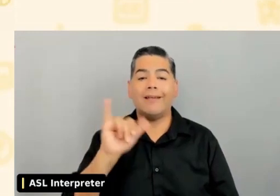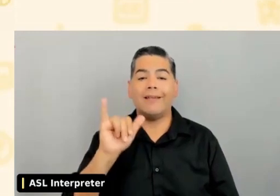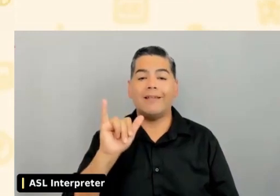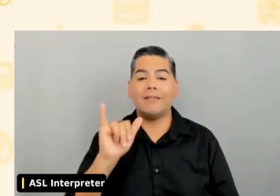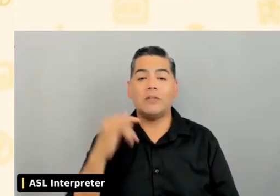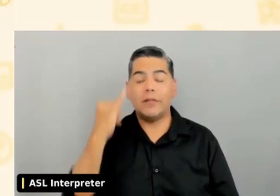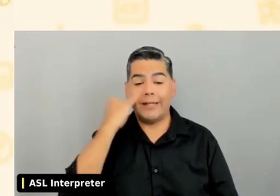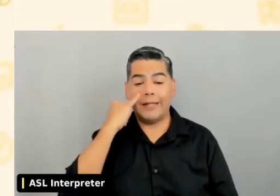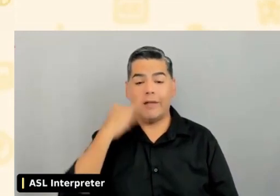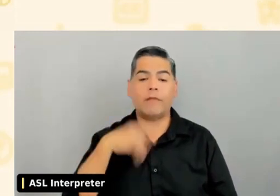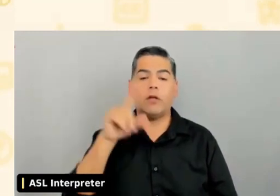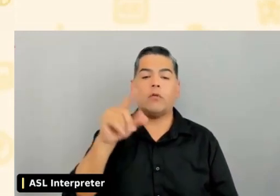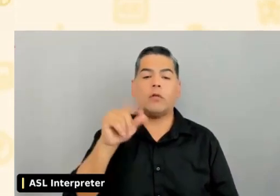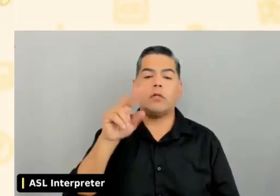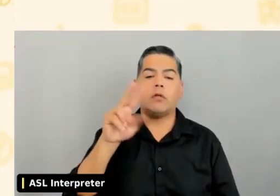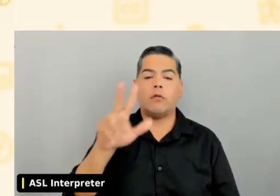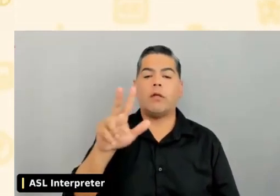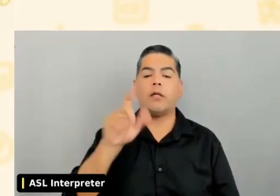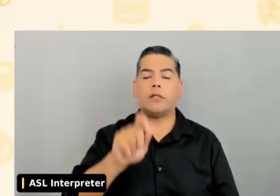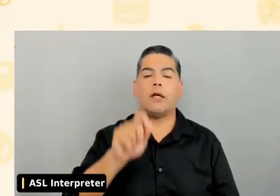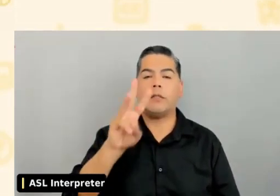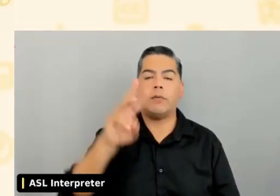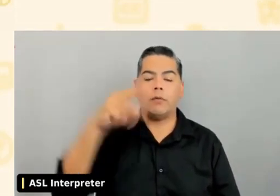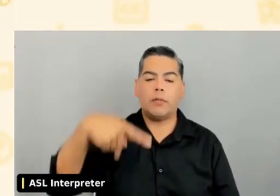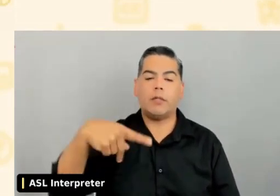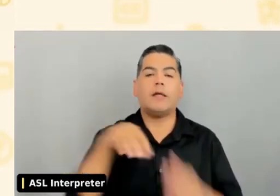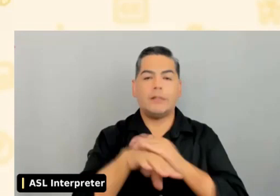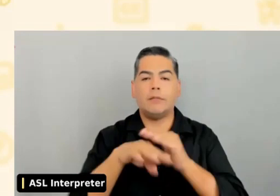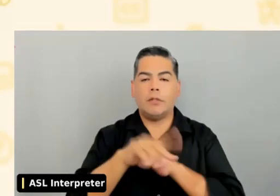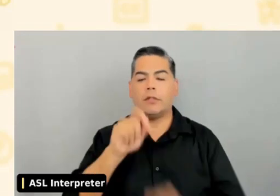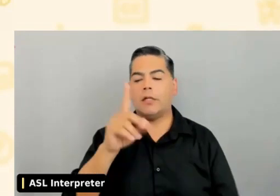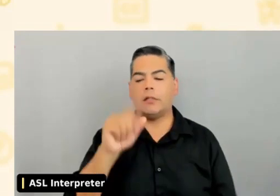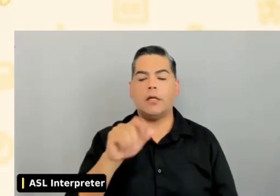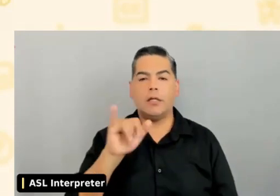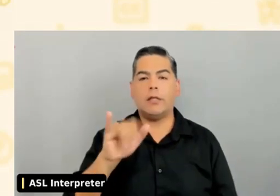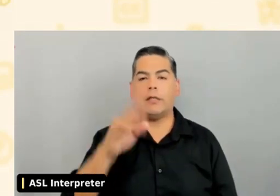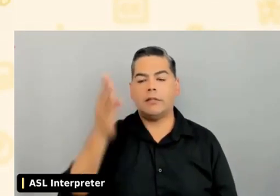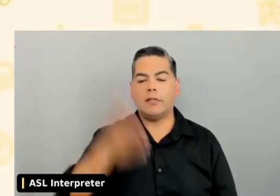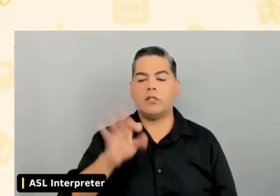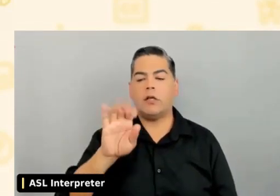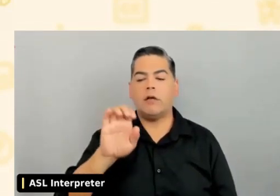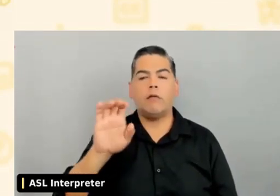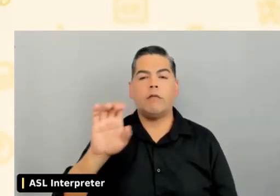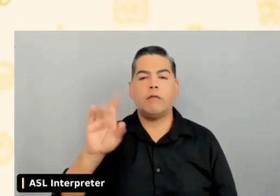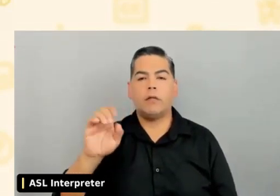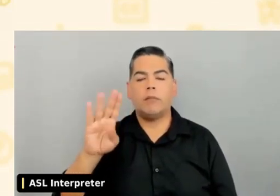to 2023.wpaccessibility.day/ feedback to provide anonymous feedback